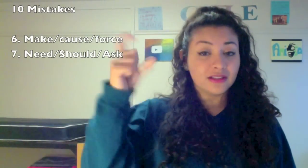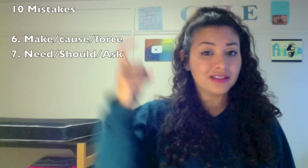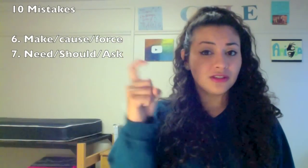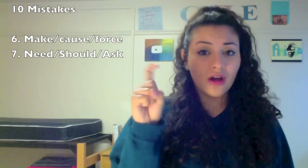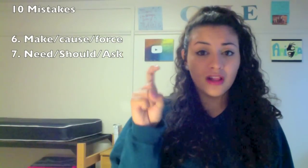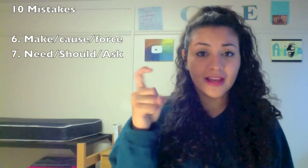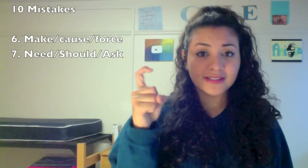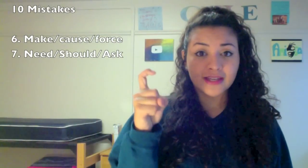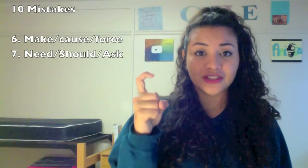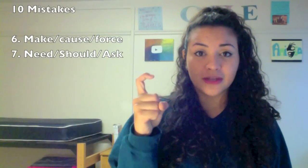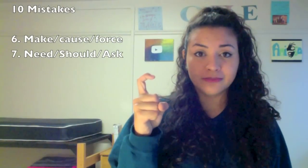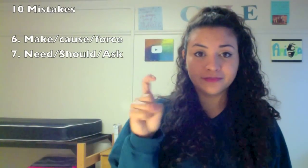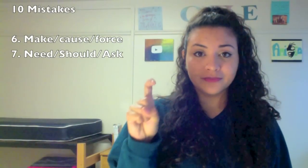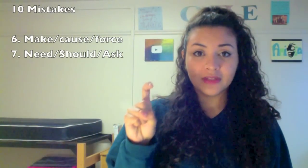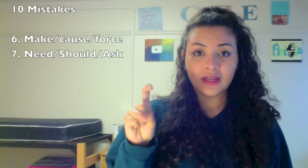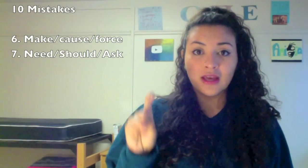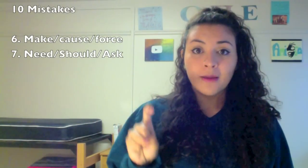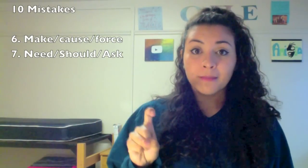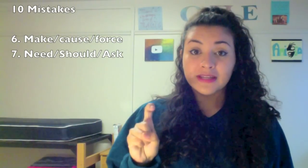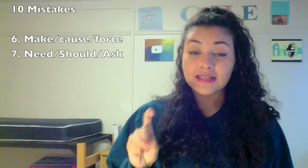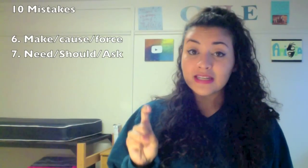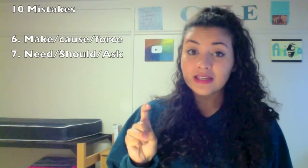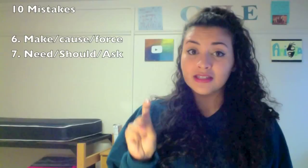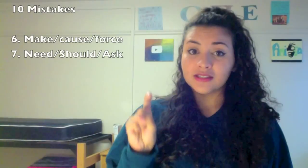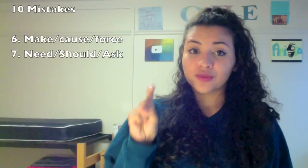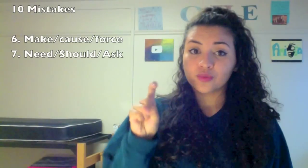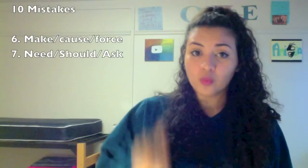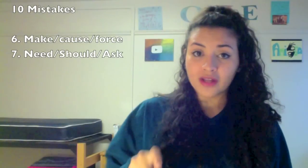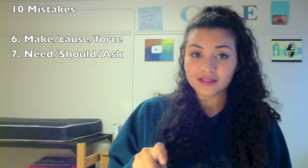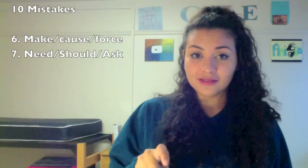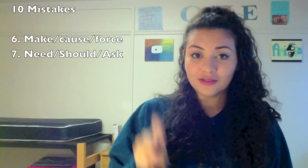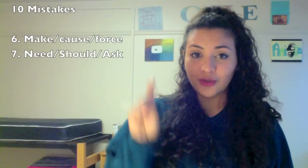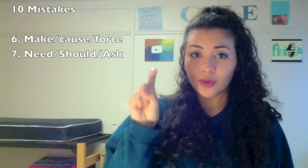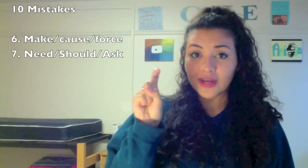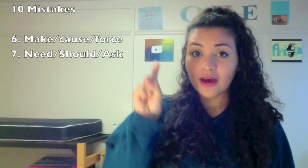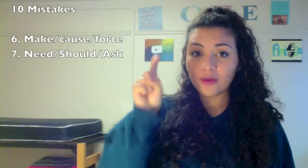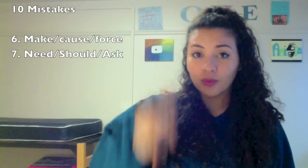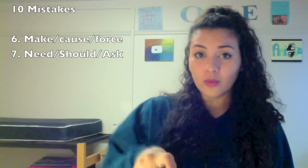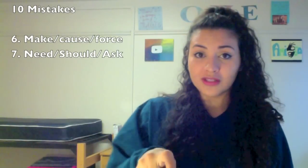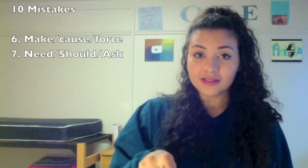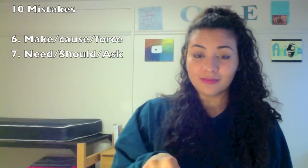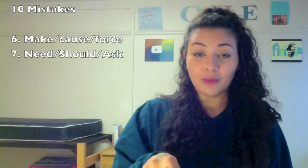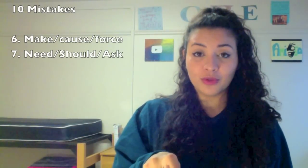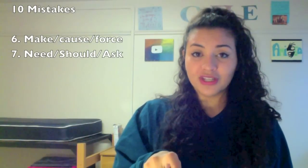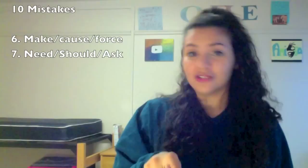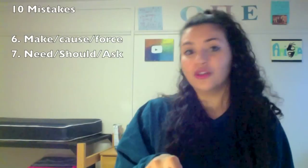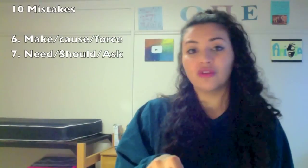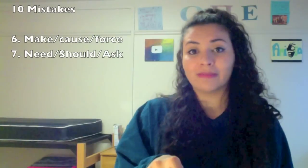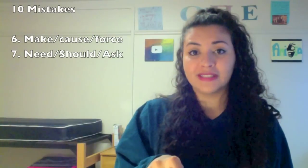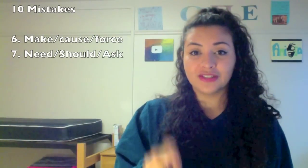is all "X" hand shape, but need is once. You go down. once. The motion has no repetition.